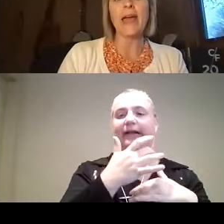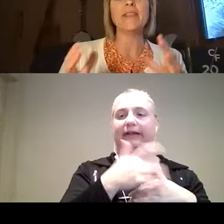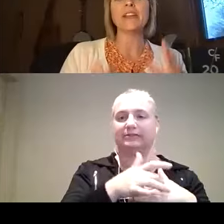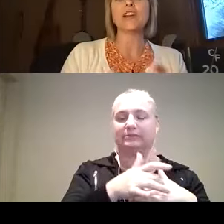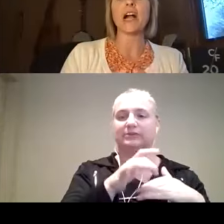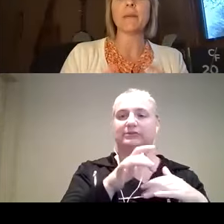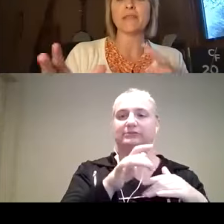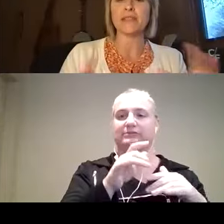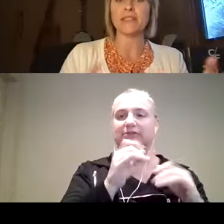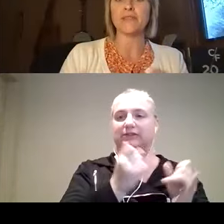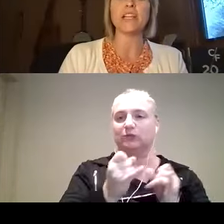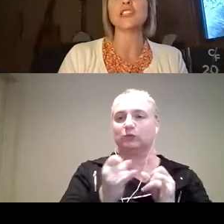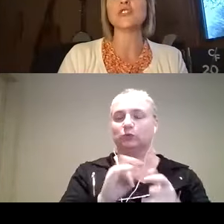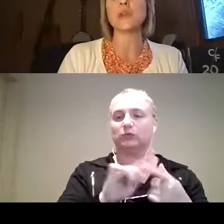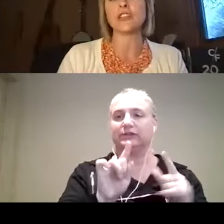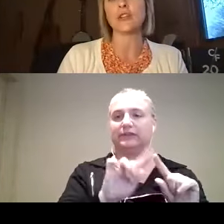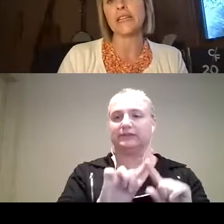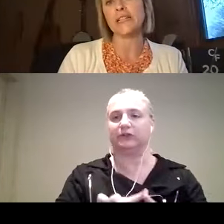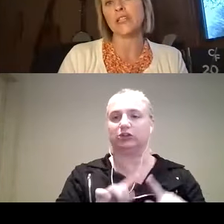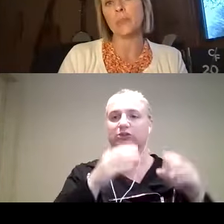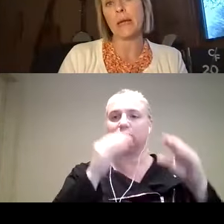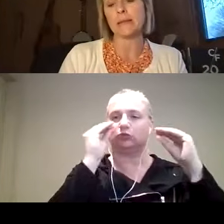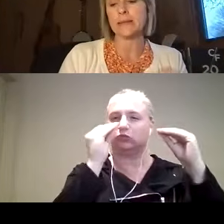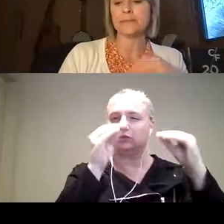and then talk about these different instructional need domains.